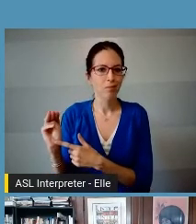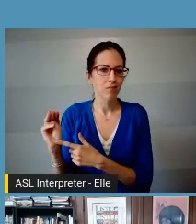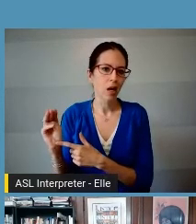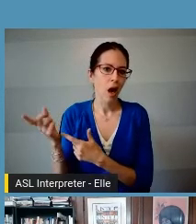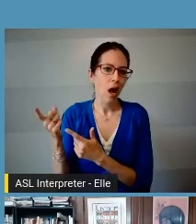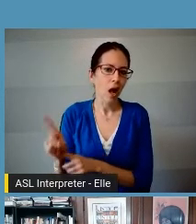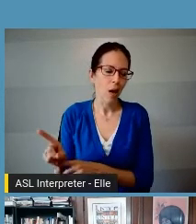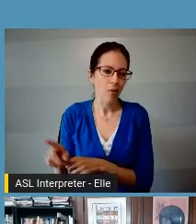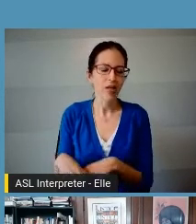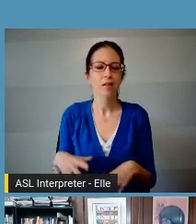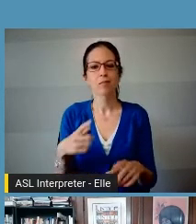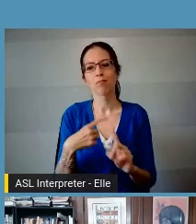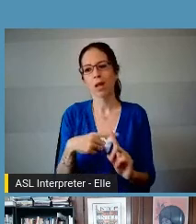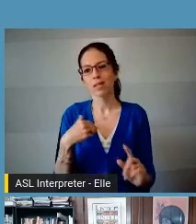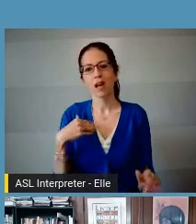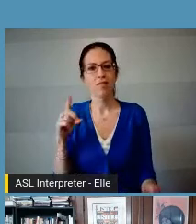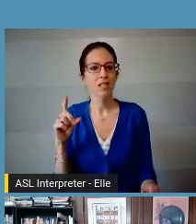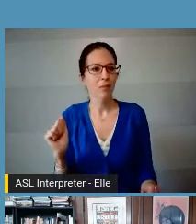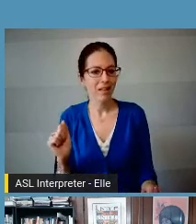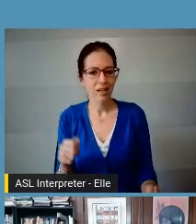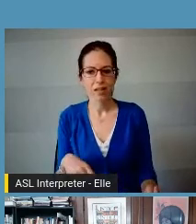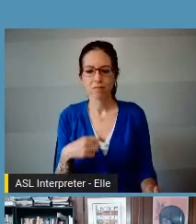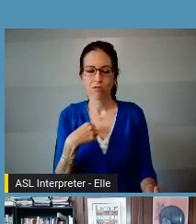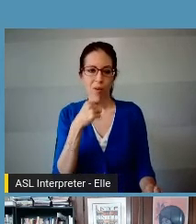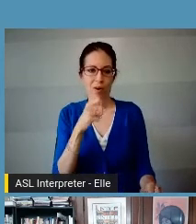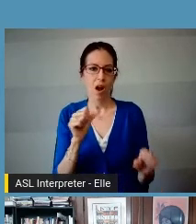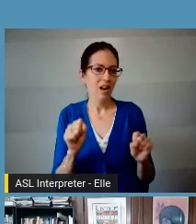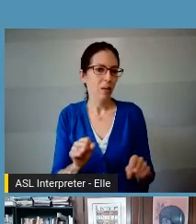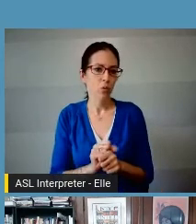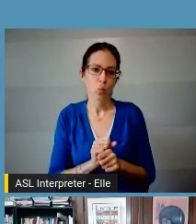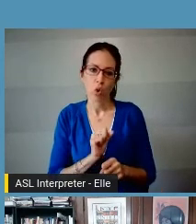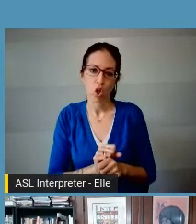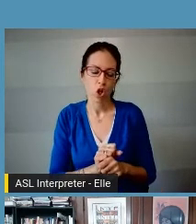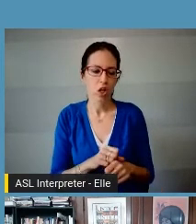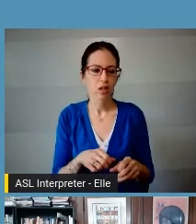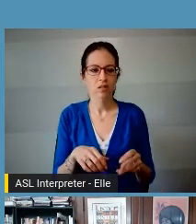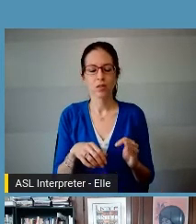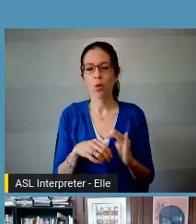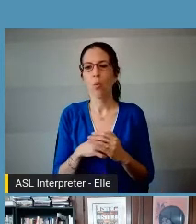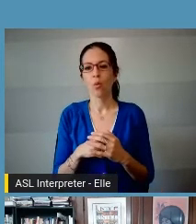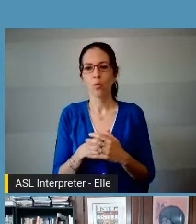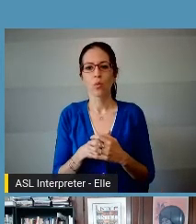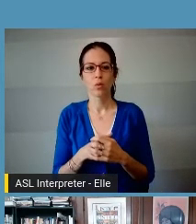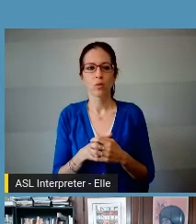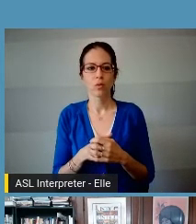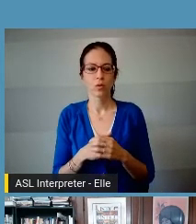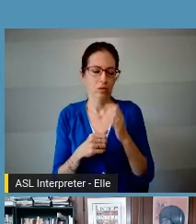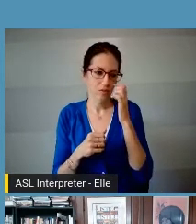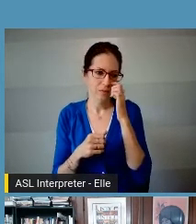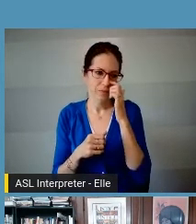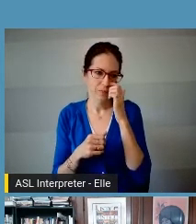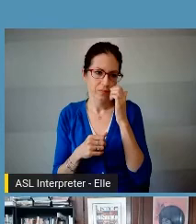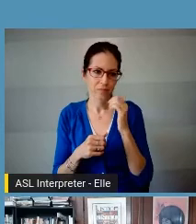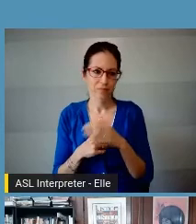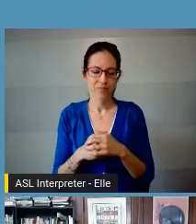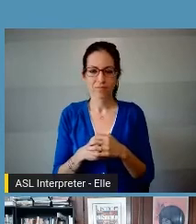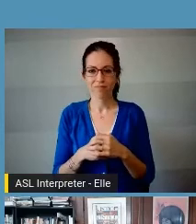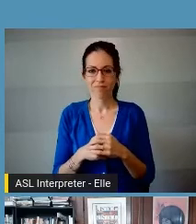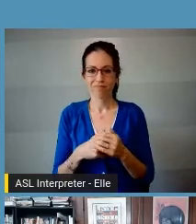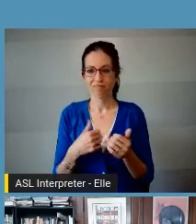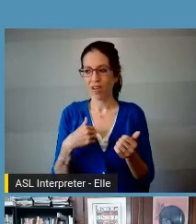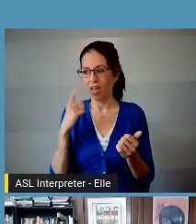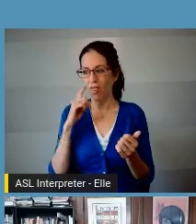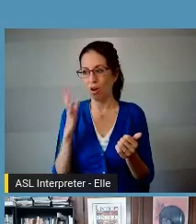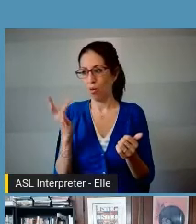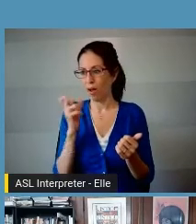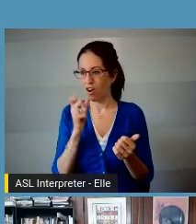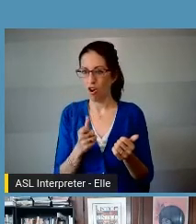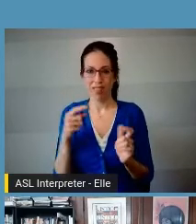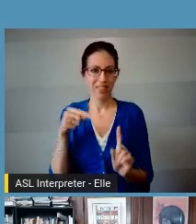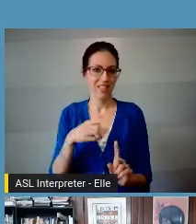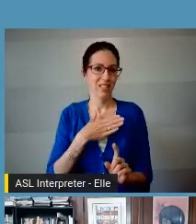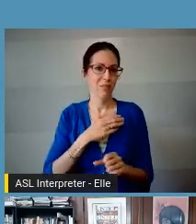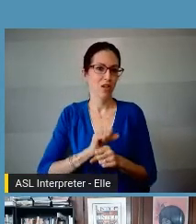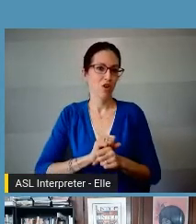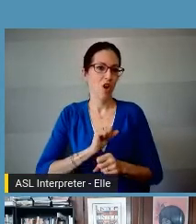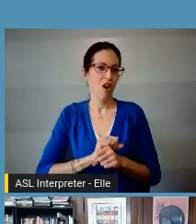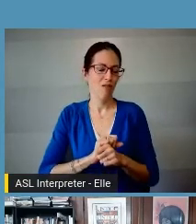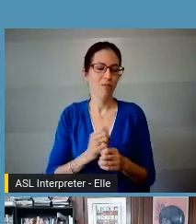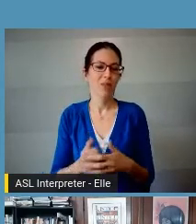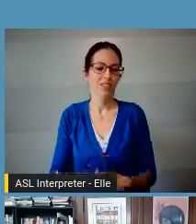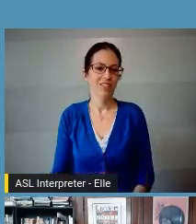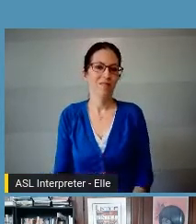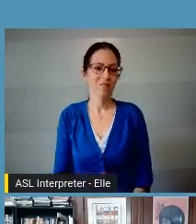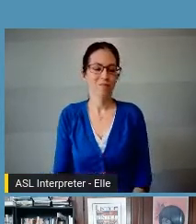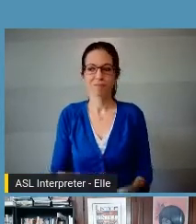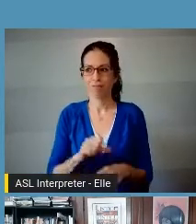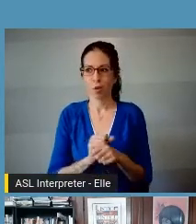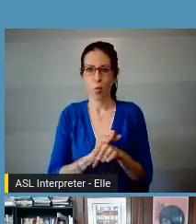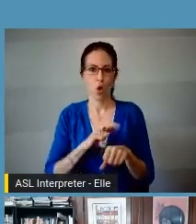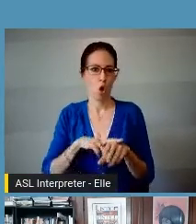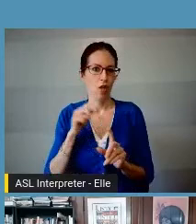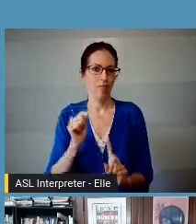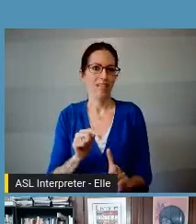my disability I was unable to work so I just made this my job and worked on this as I said